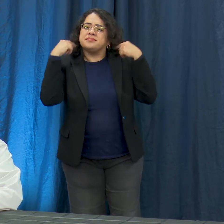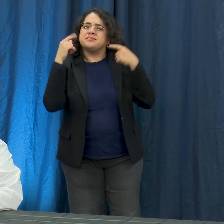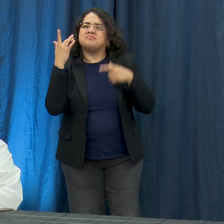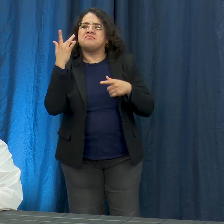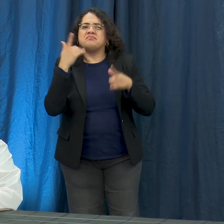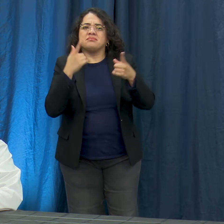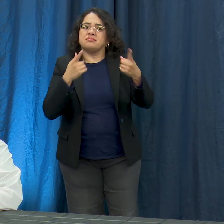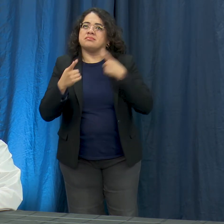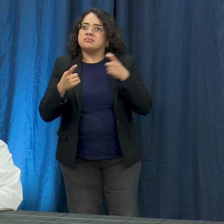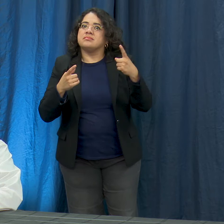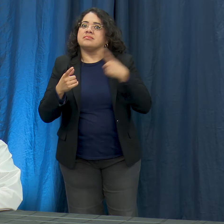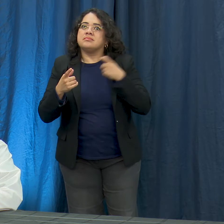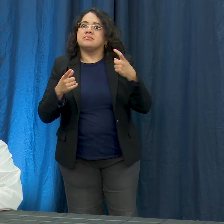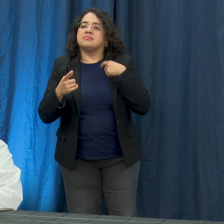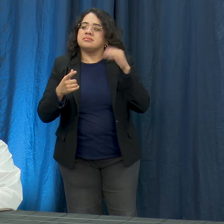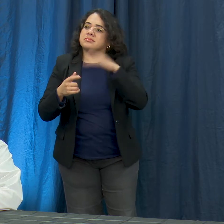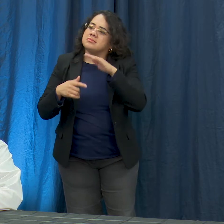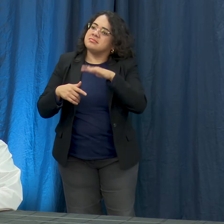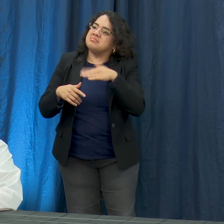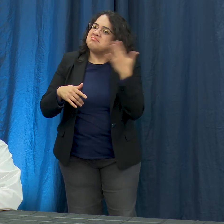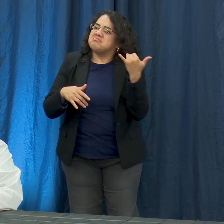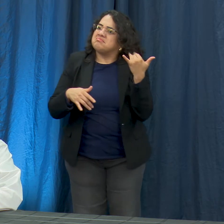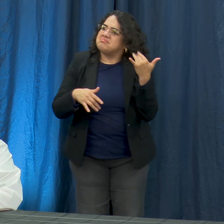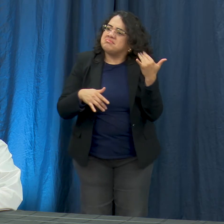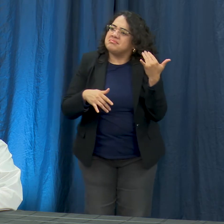be a question that a lot of people are asking and specifically relative to